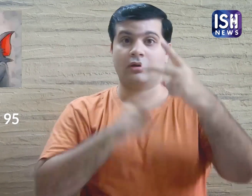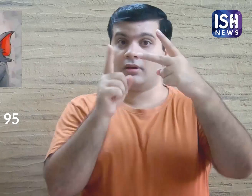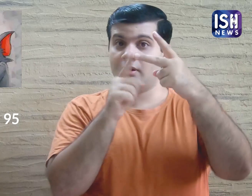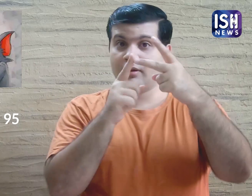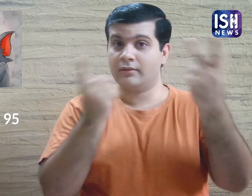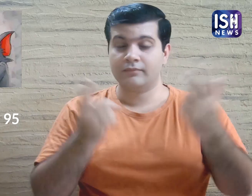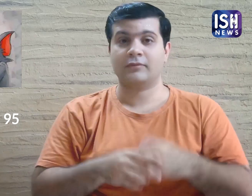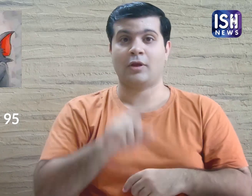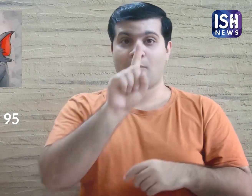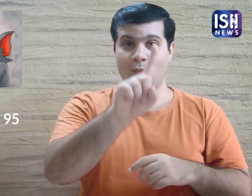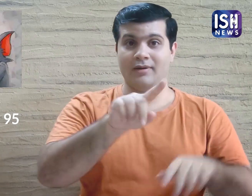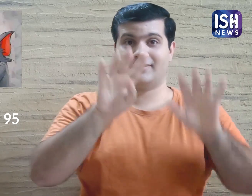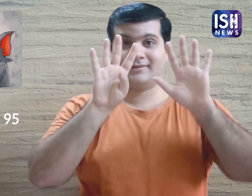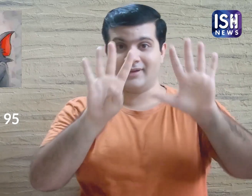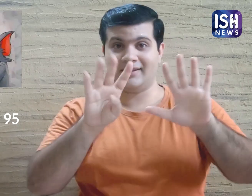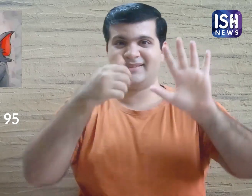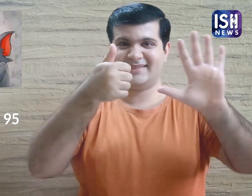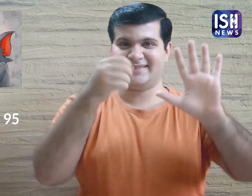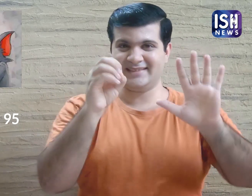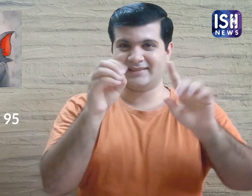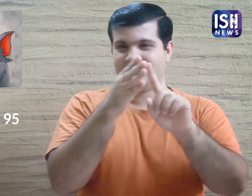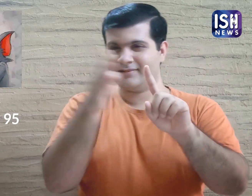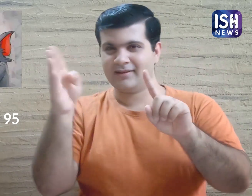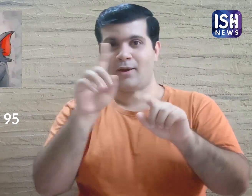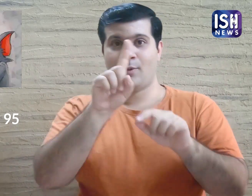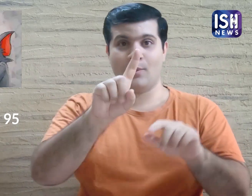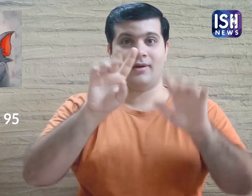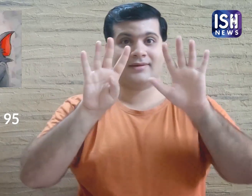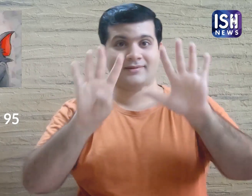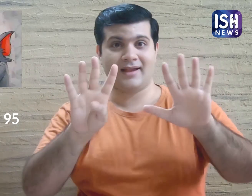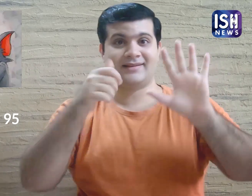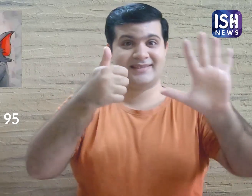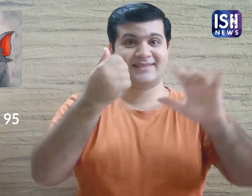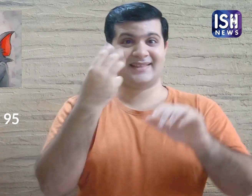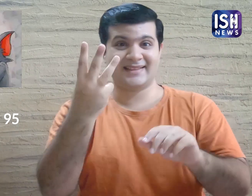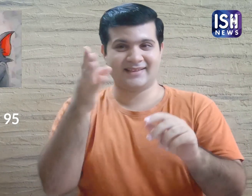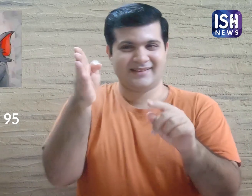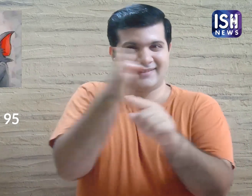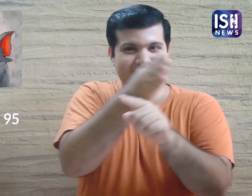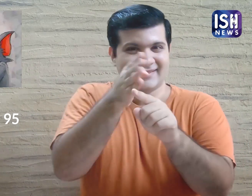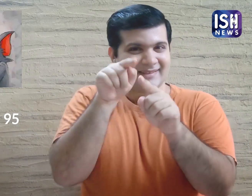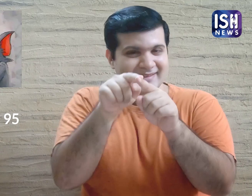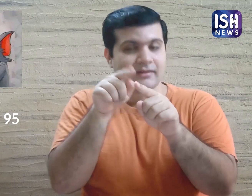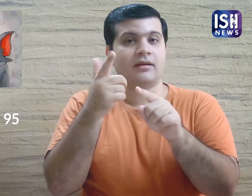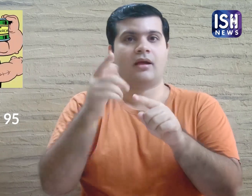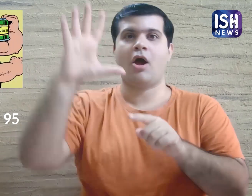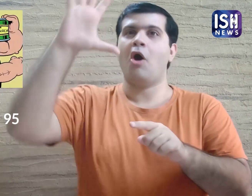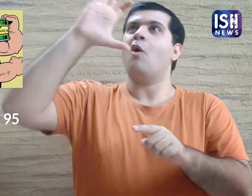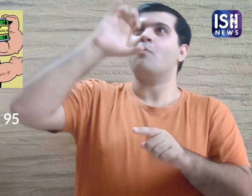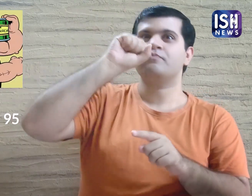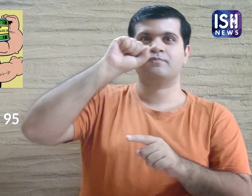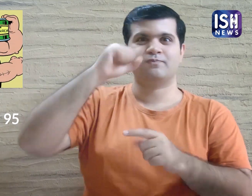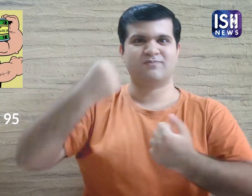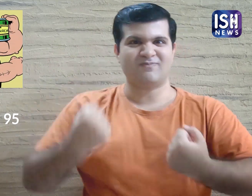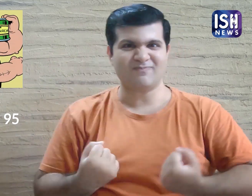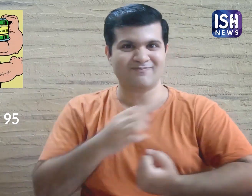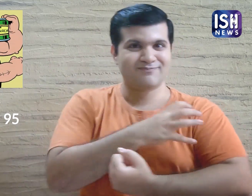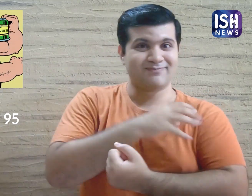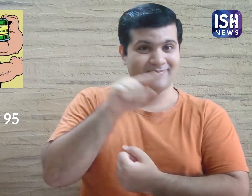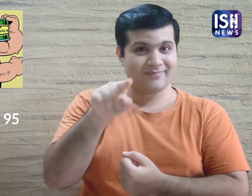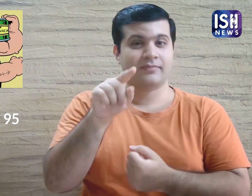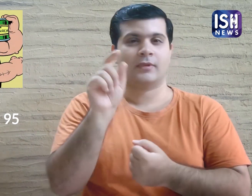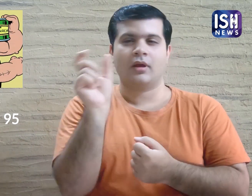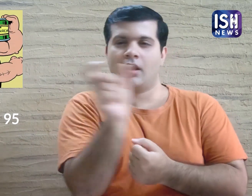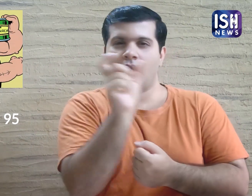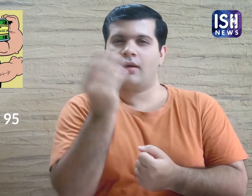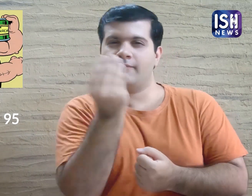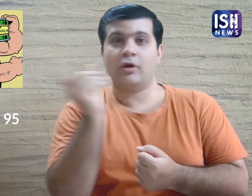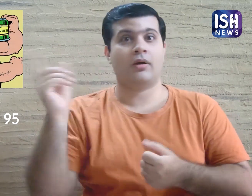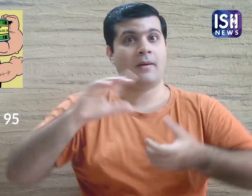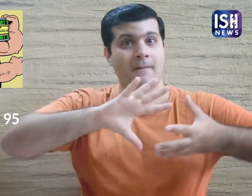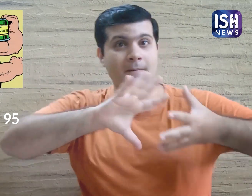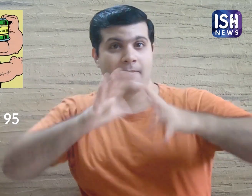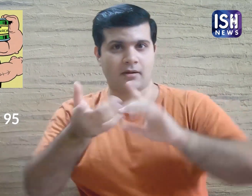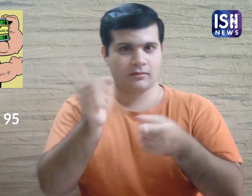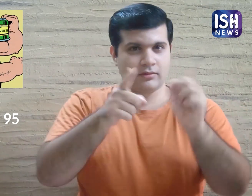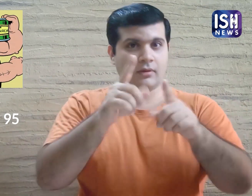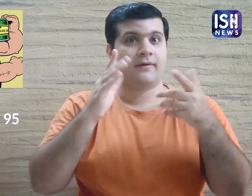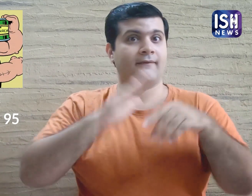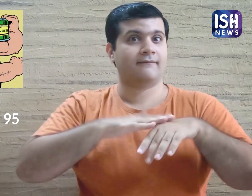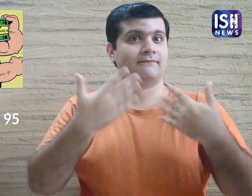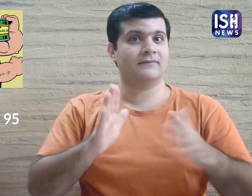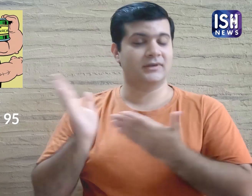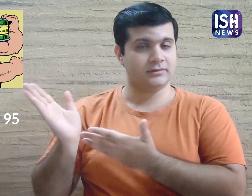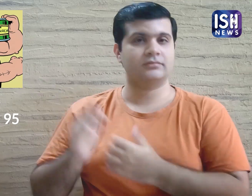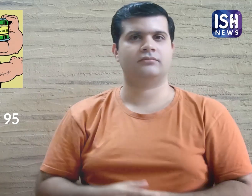and also directed a few episodes of Popeye between 1960 and 1963.